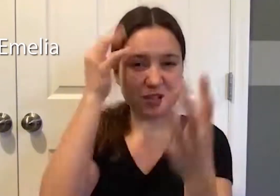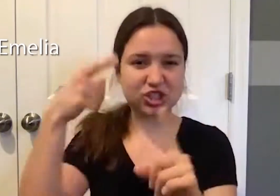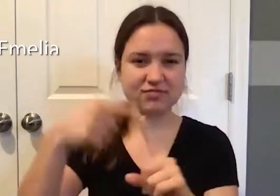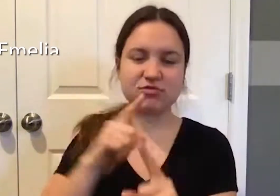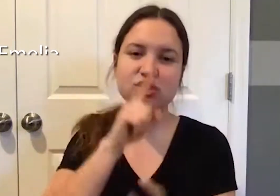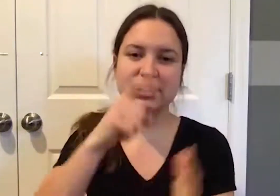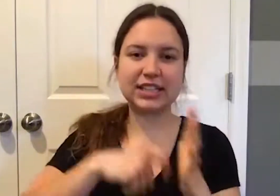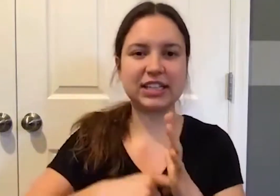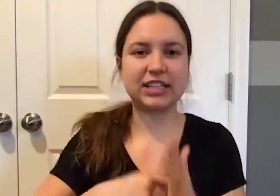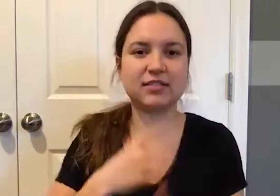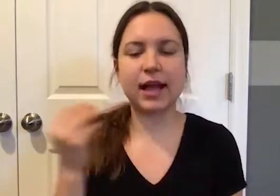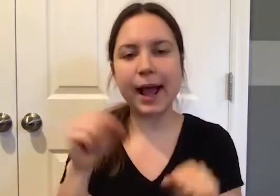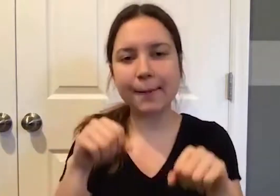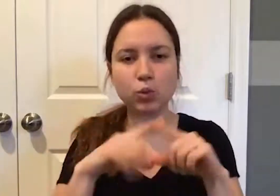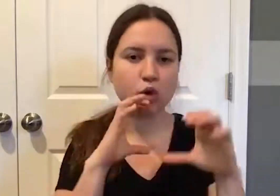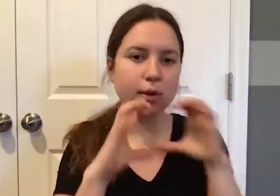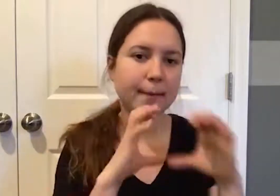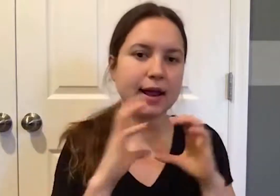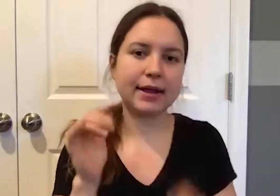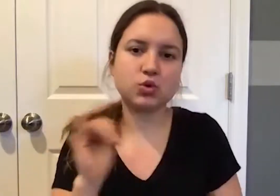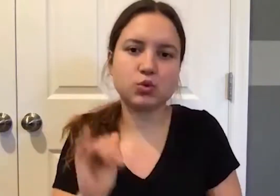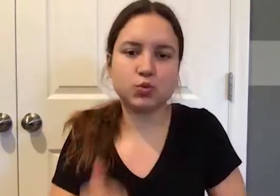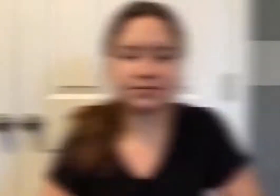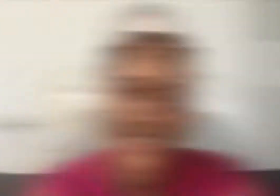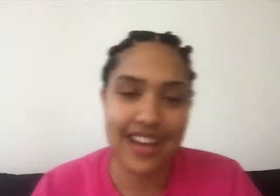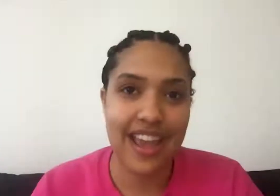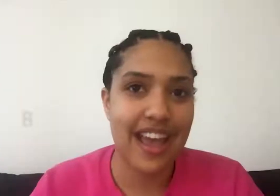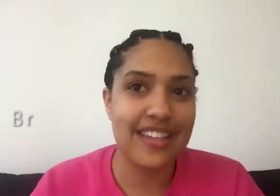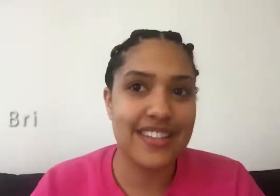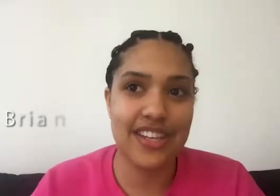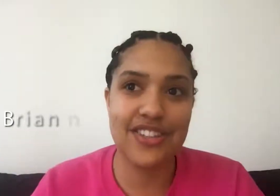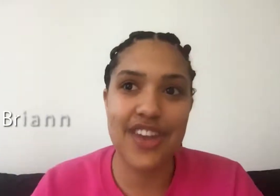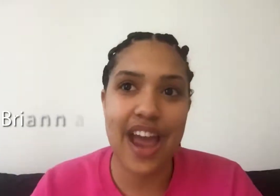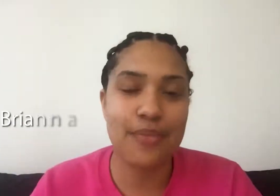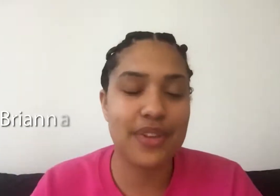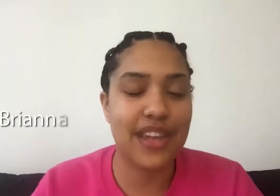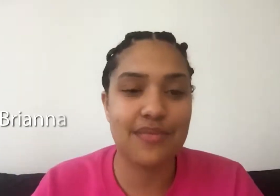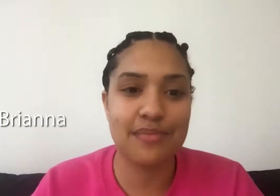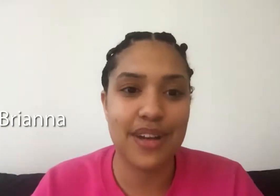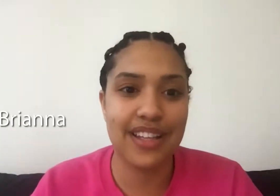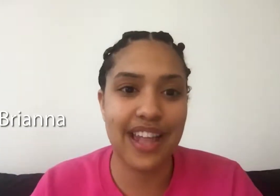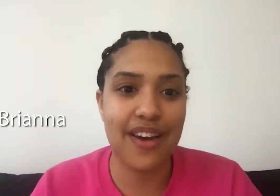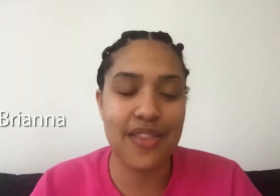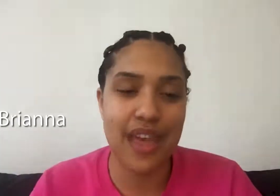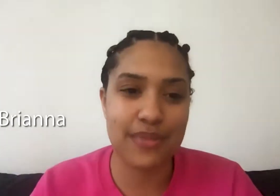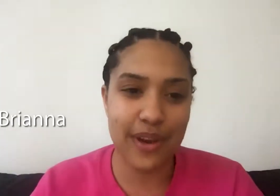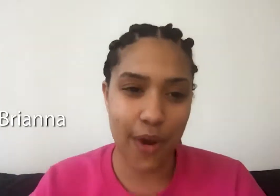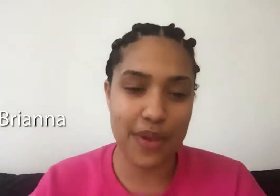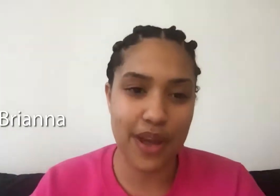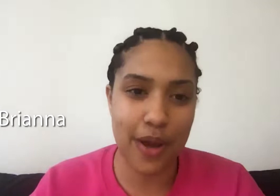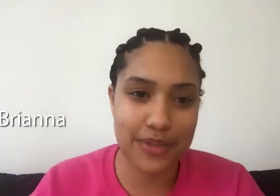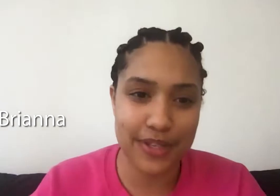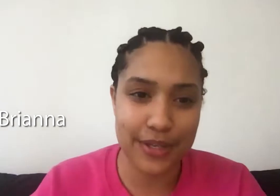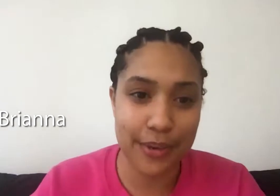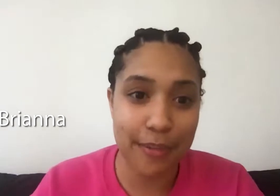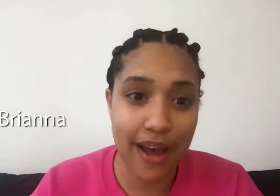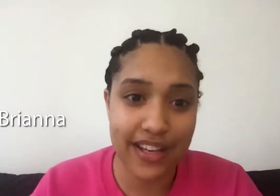as well as be able to communicate. Take your time with them. Allow them to open up to you about it.